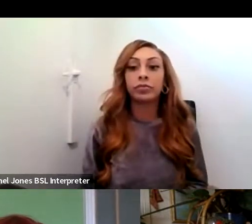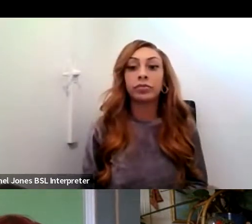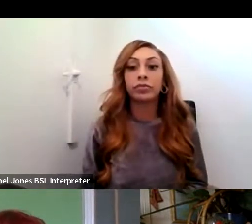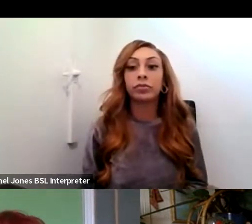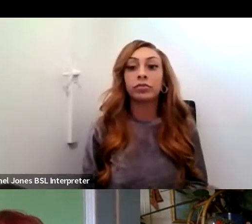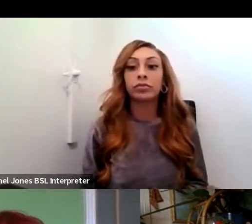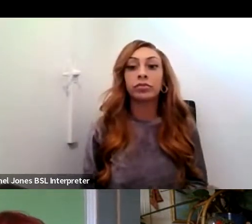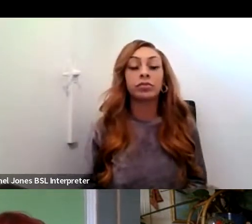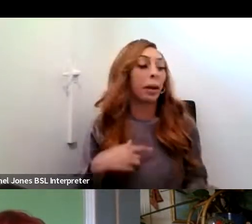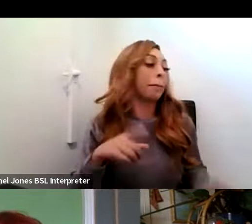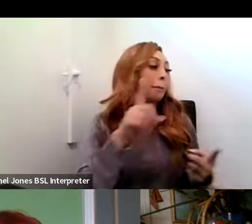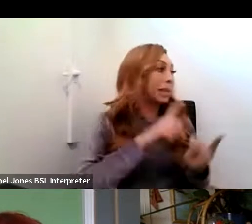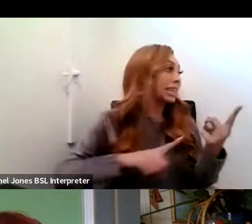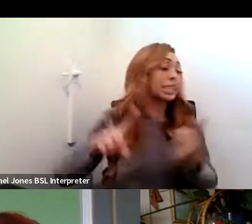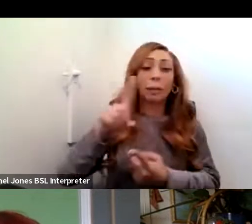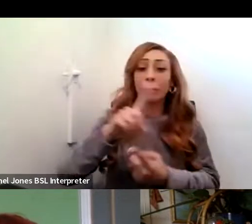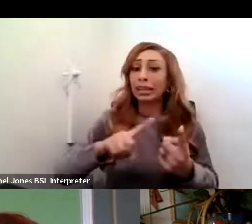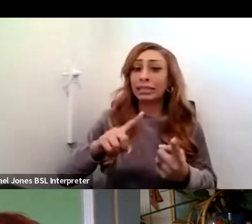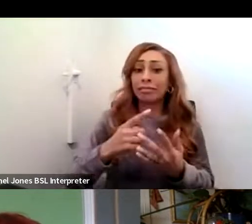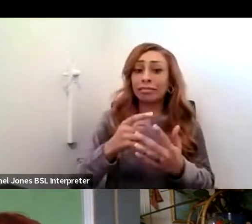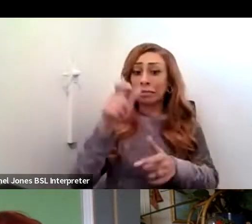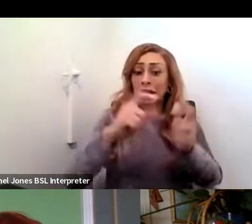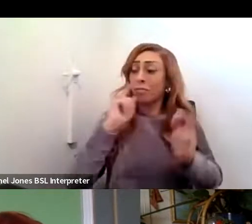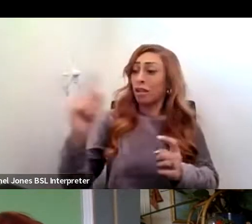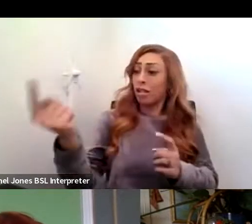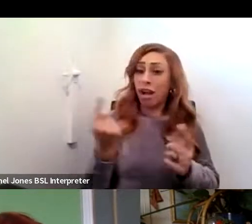we were having meetings with anybody who wanted to come along to be involved in the process,